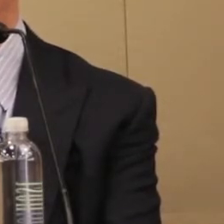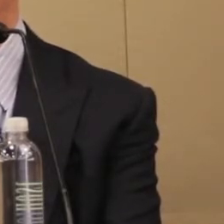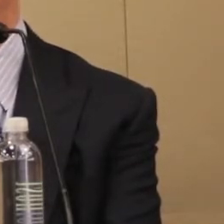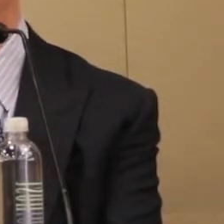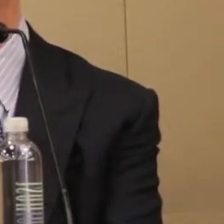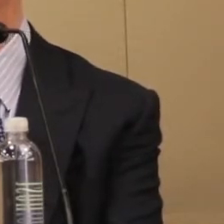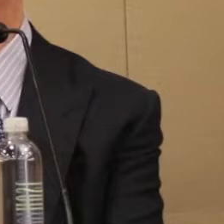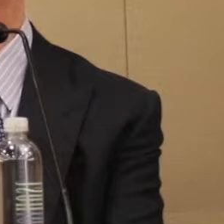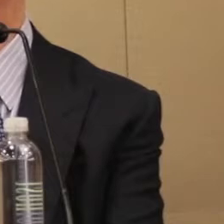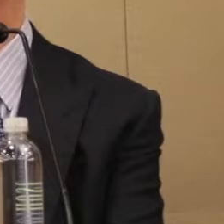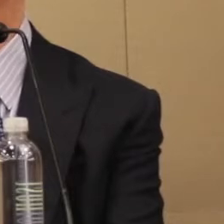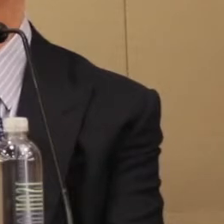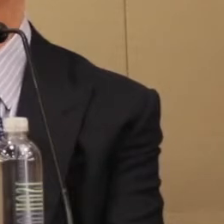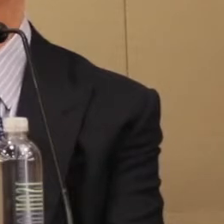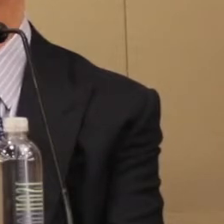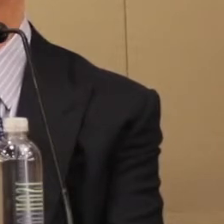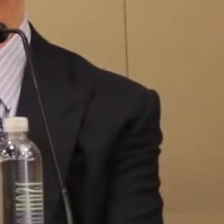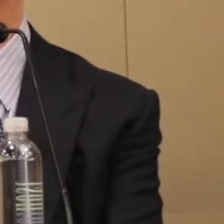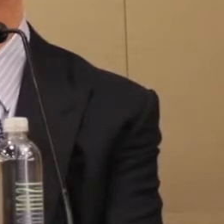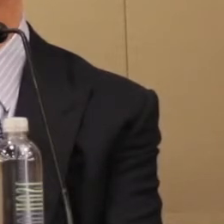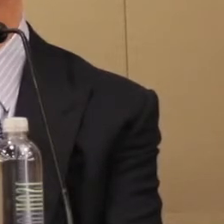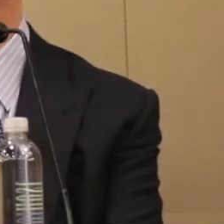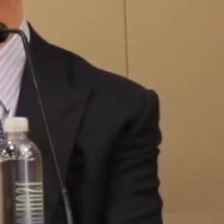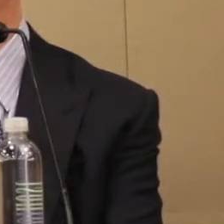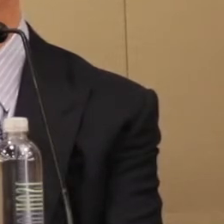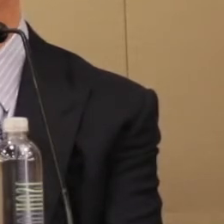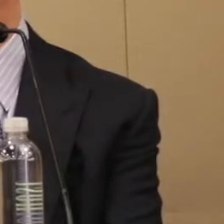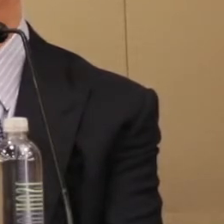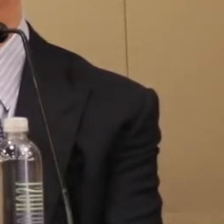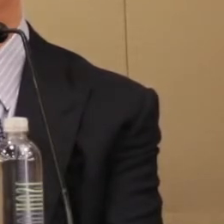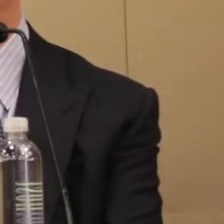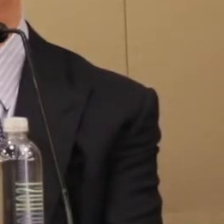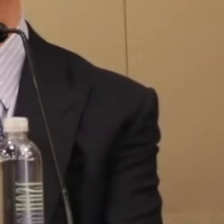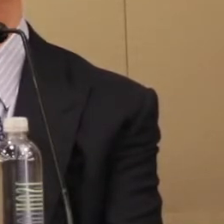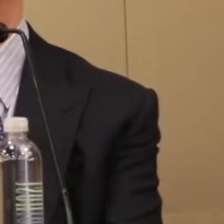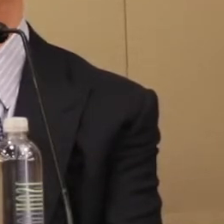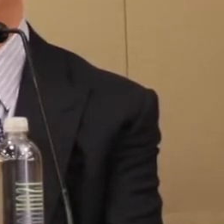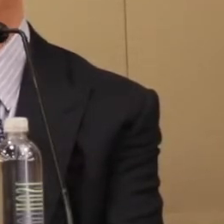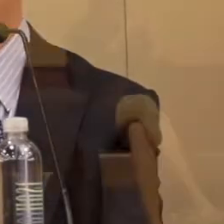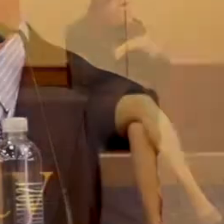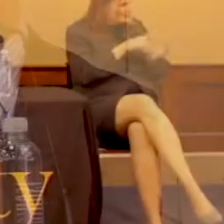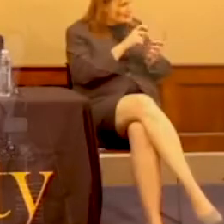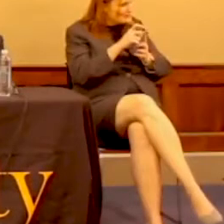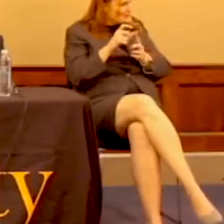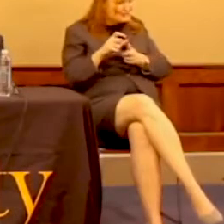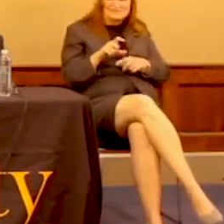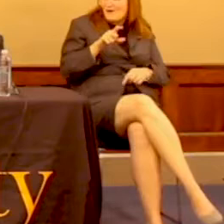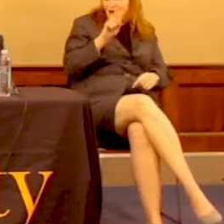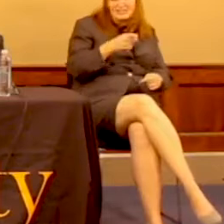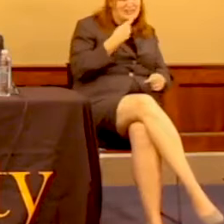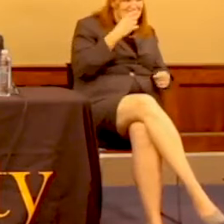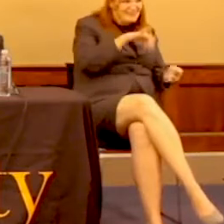question yeah they say a picture's worth